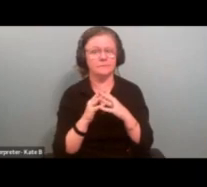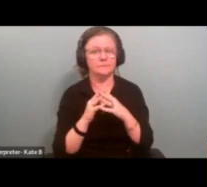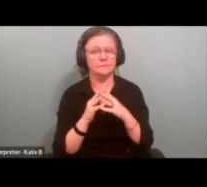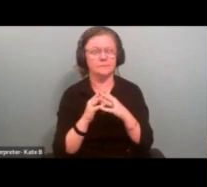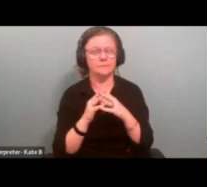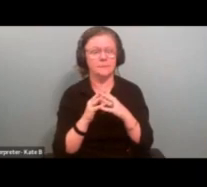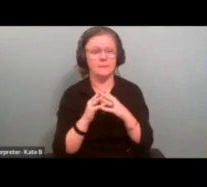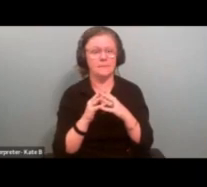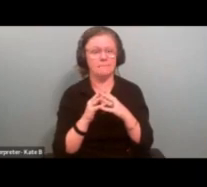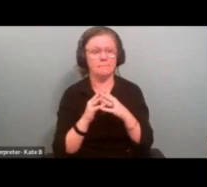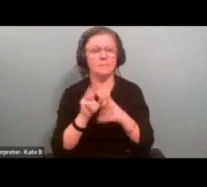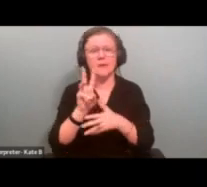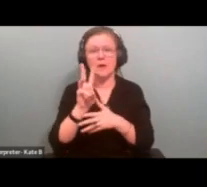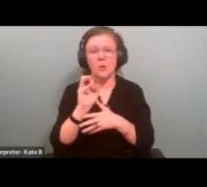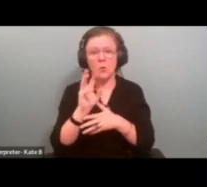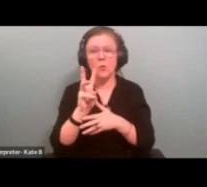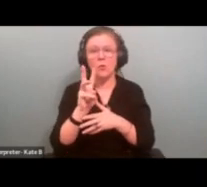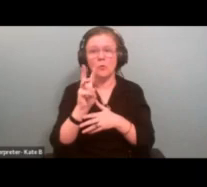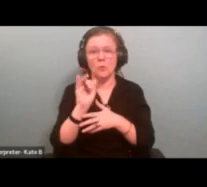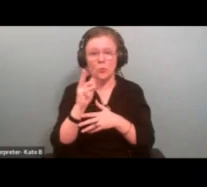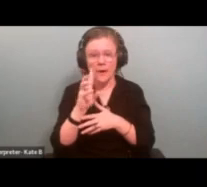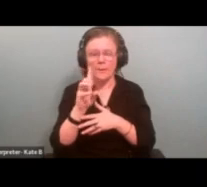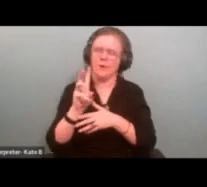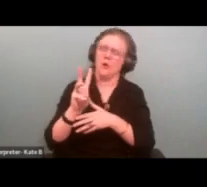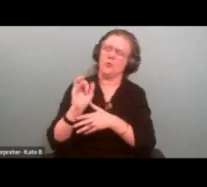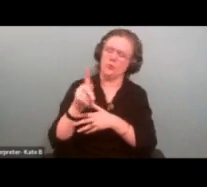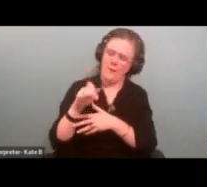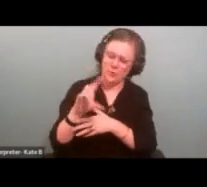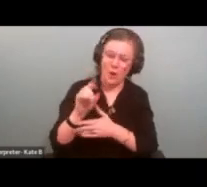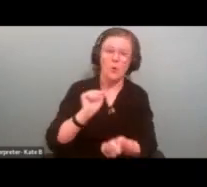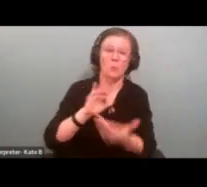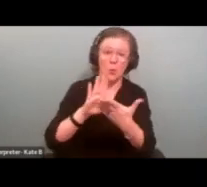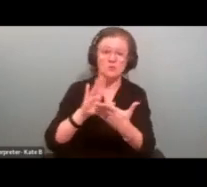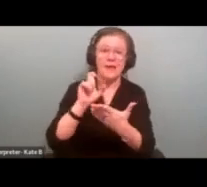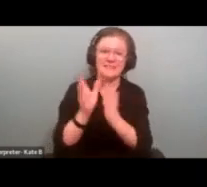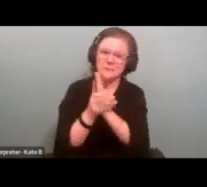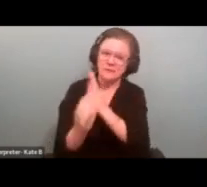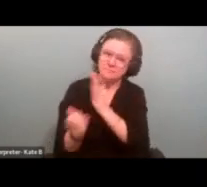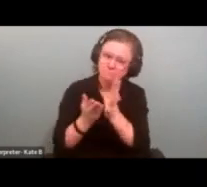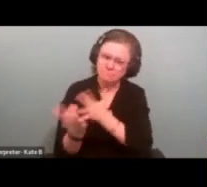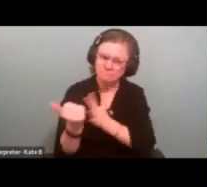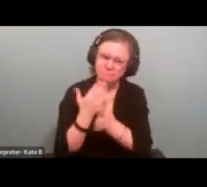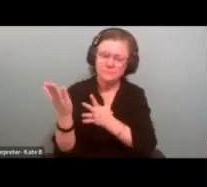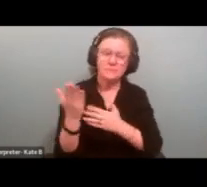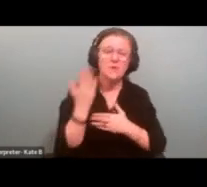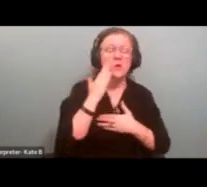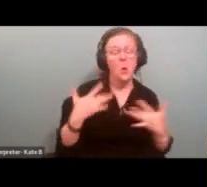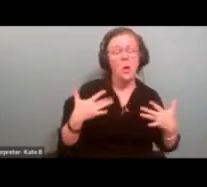that wraparound has to be done well. So when I mentioned earlier that wraparound light isn't a thing, not a thing.